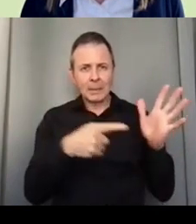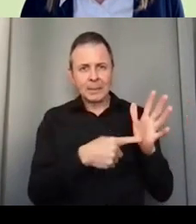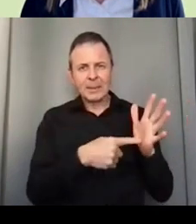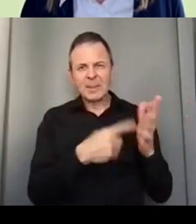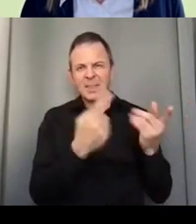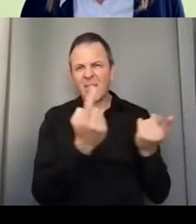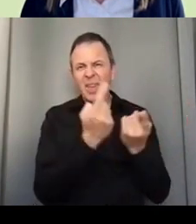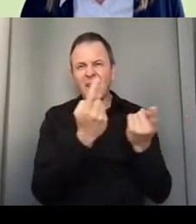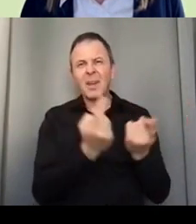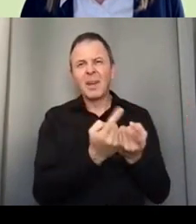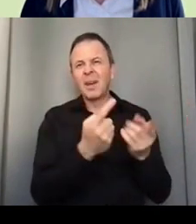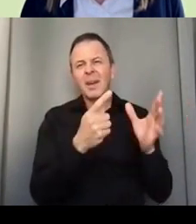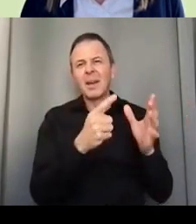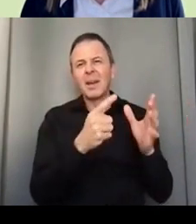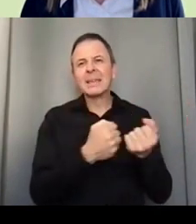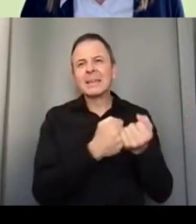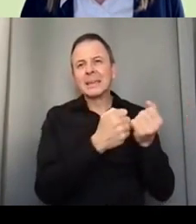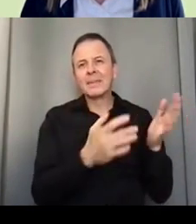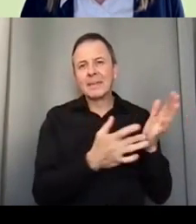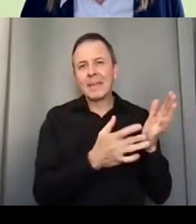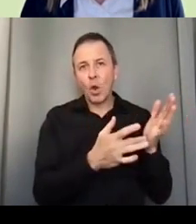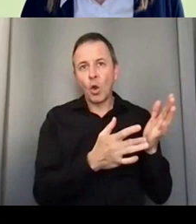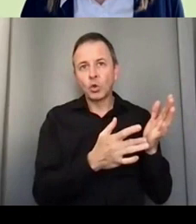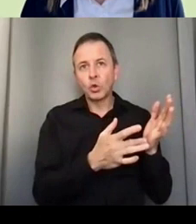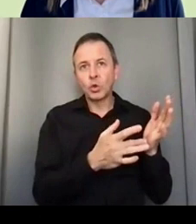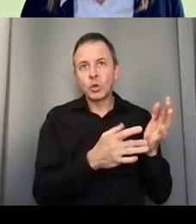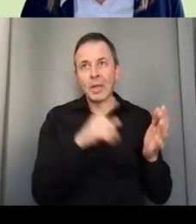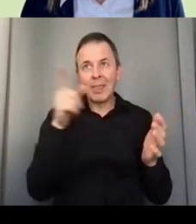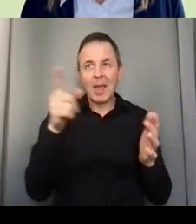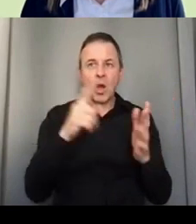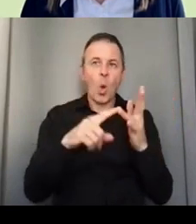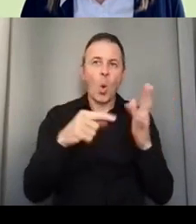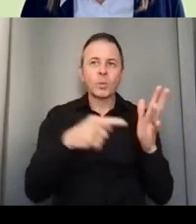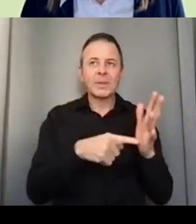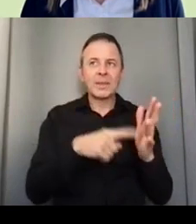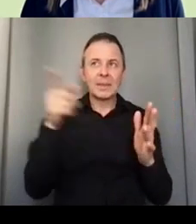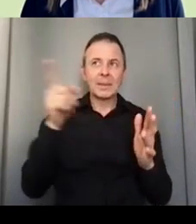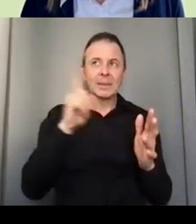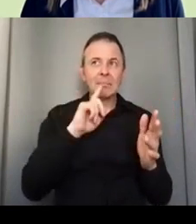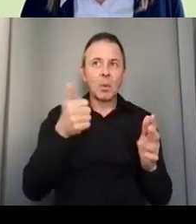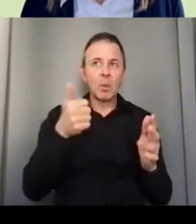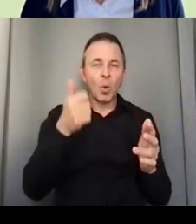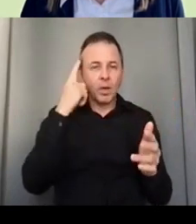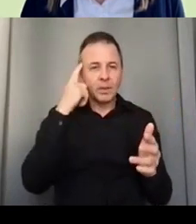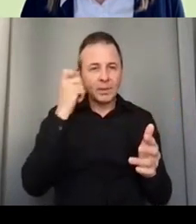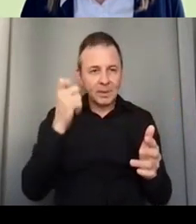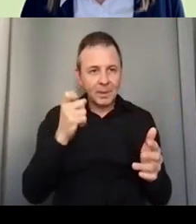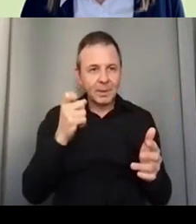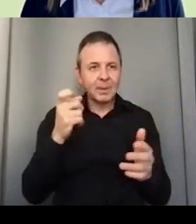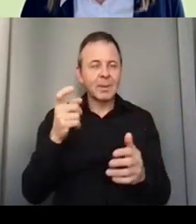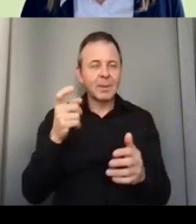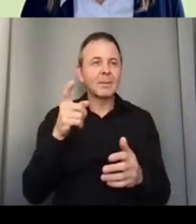requested and it was prescribed by their OT the occupational therapist, the LAC